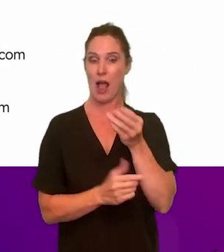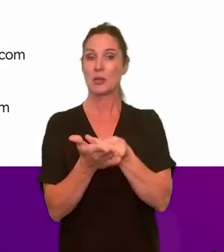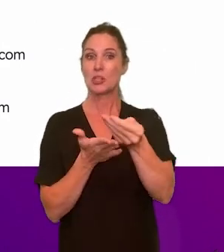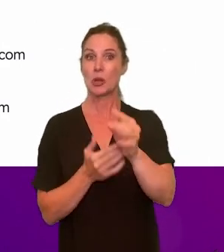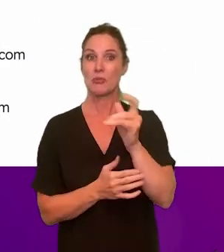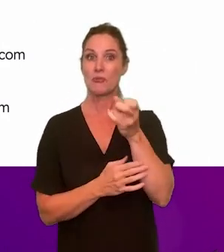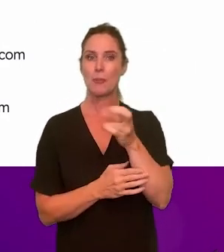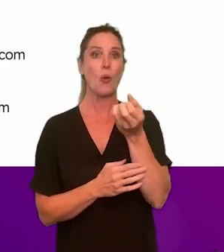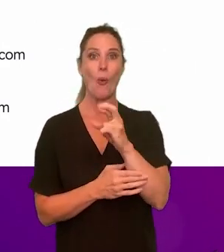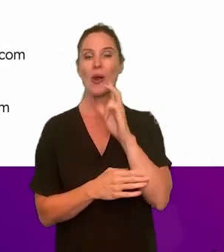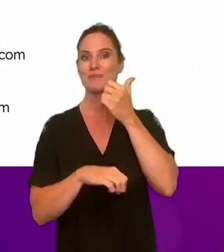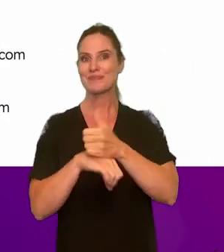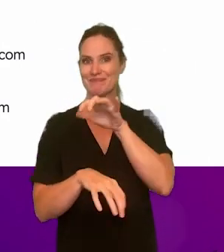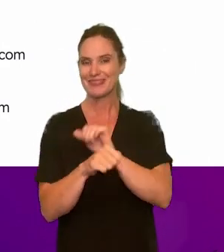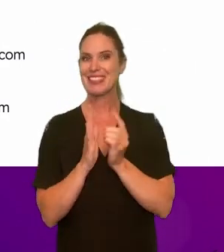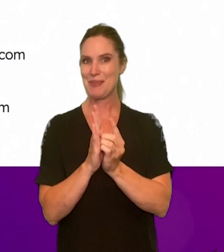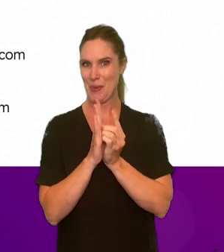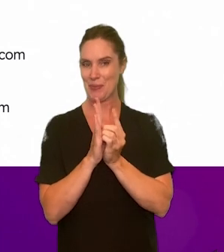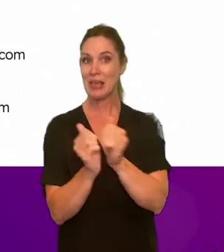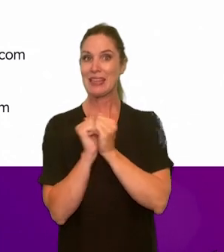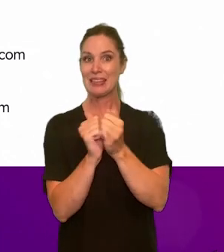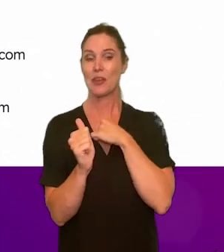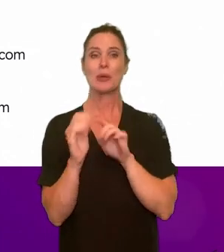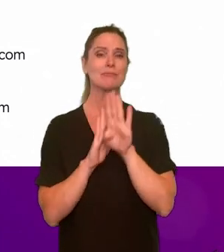And together, we'll create a world where no hand is left behind. Thank you.